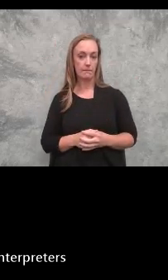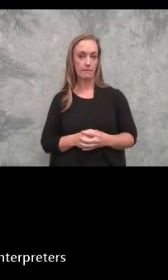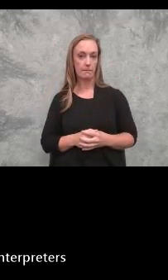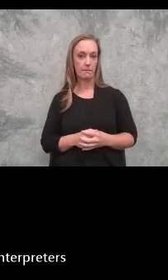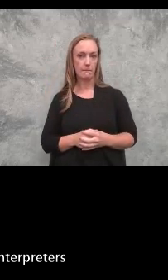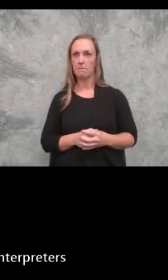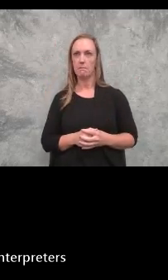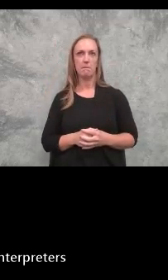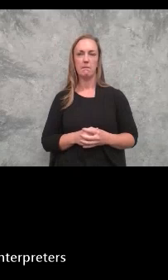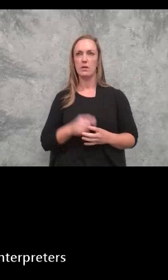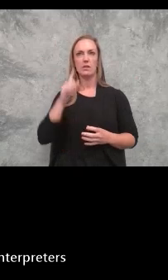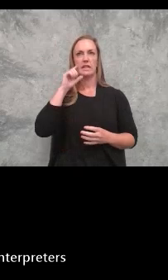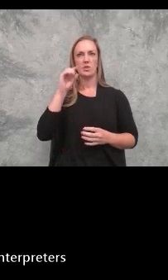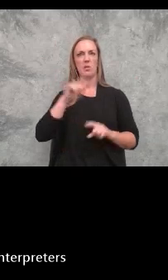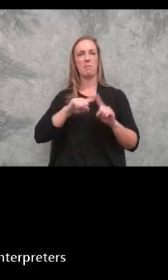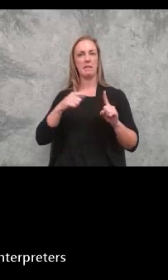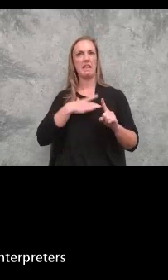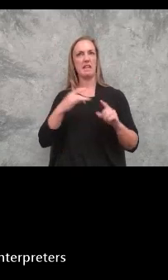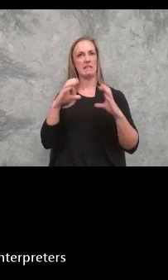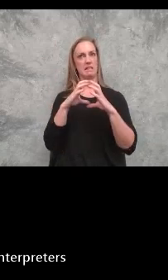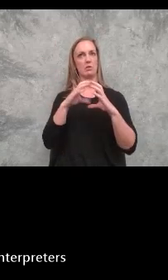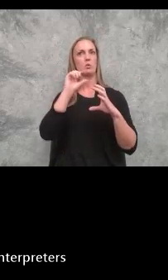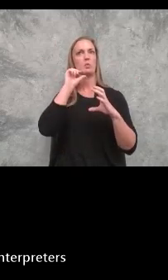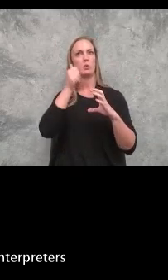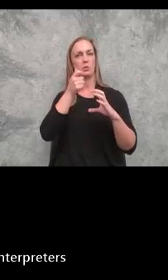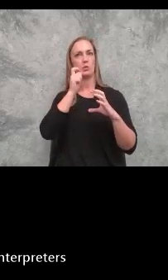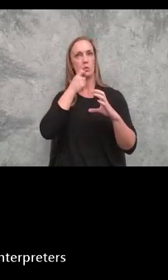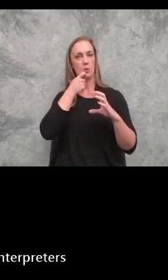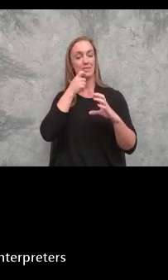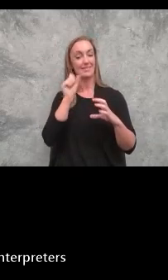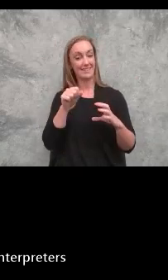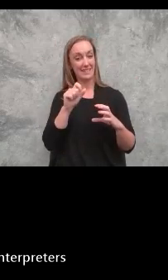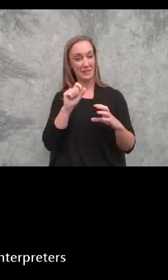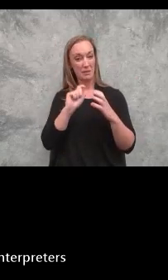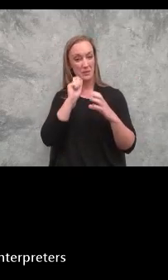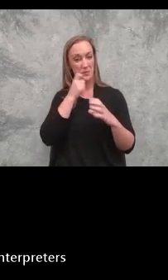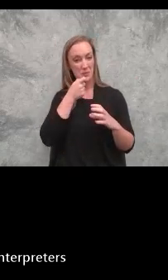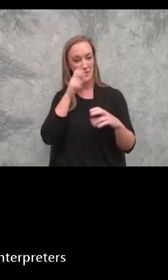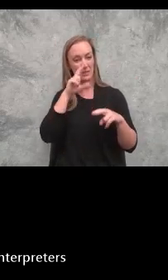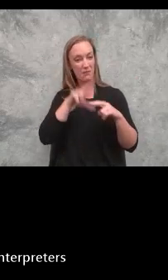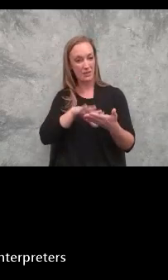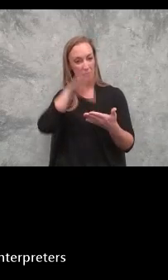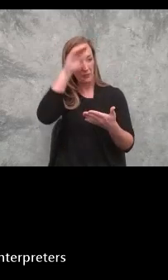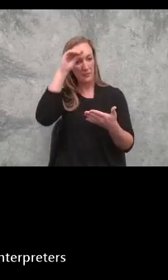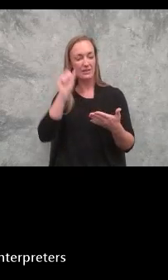“I don't think so but I like these cells, they're cool.” “They really are kind of cool, it's kind of fun to learn about them. All right,